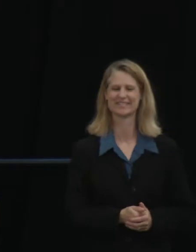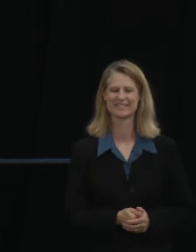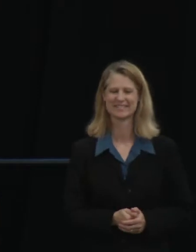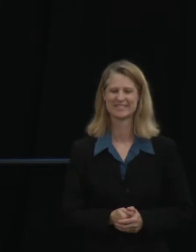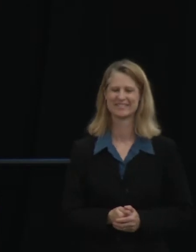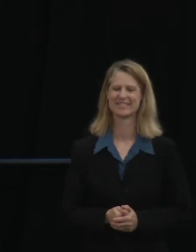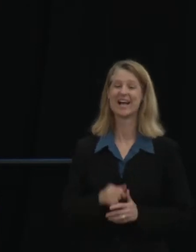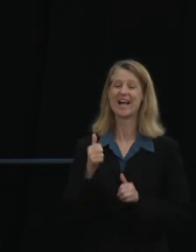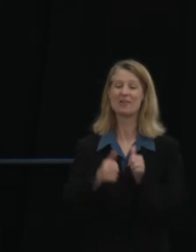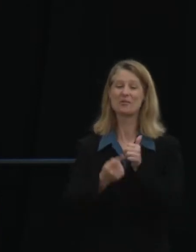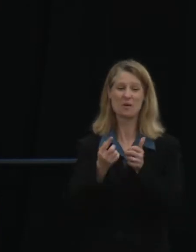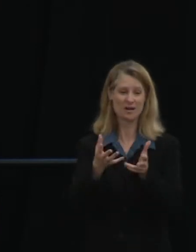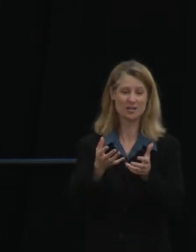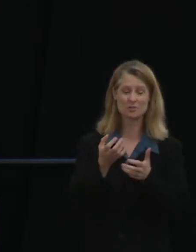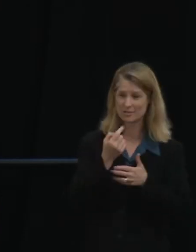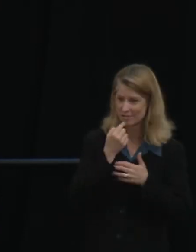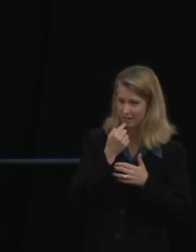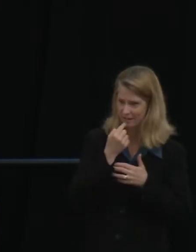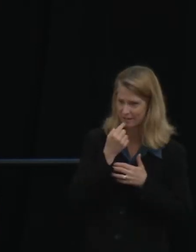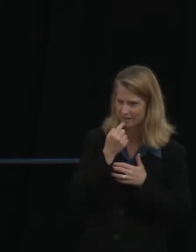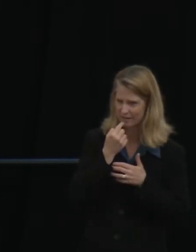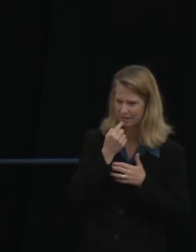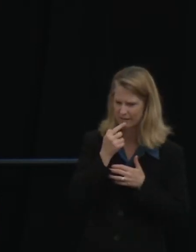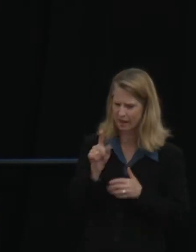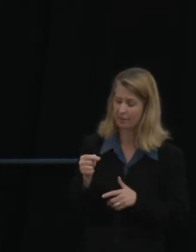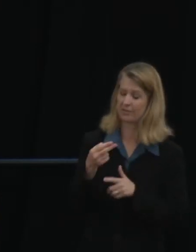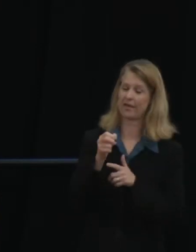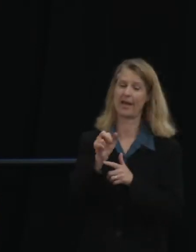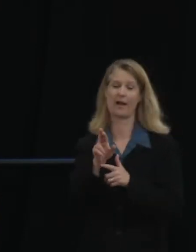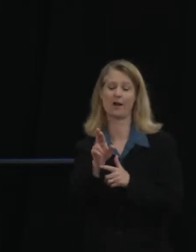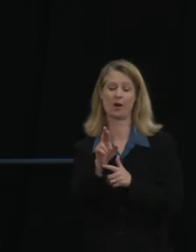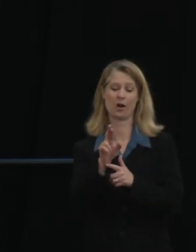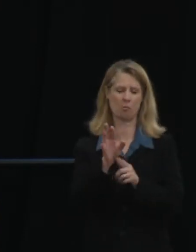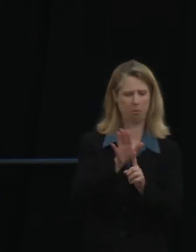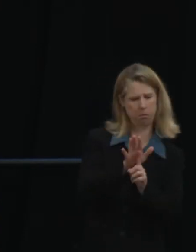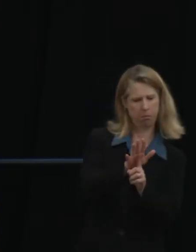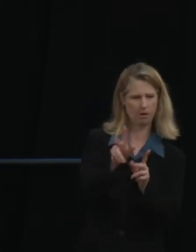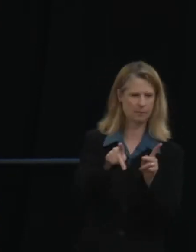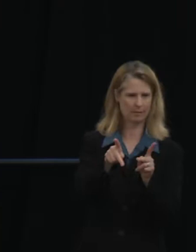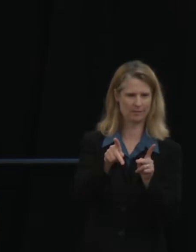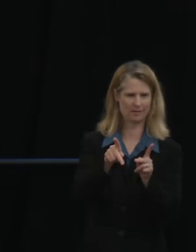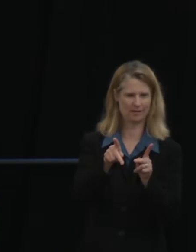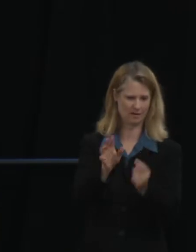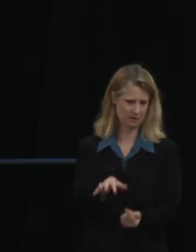Everyone wants to say that their people are special, but it's true about these people.